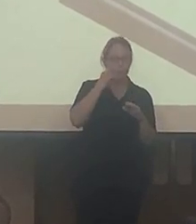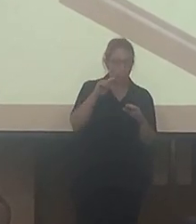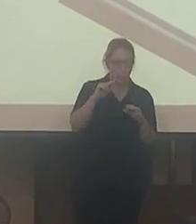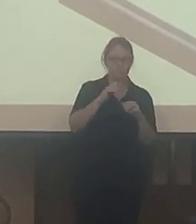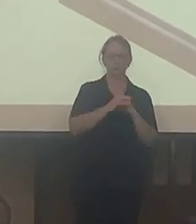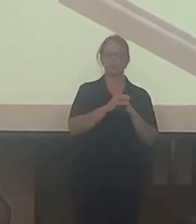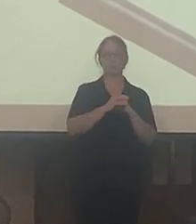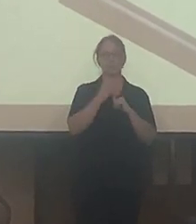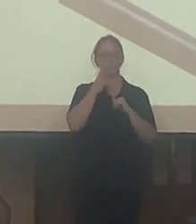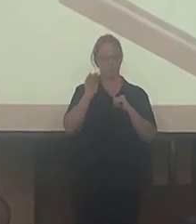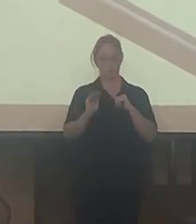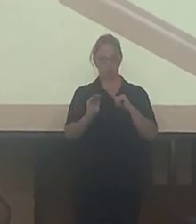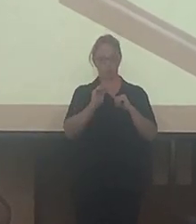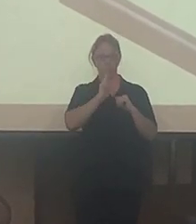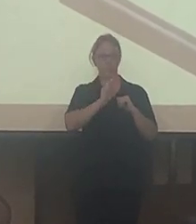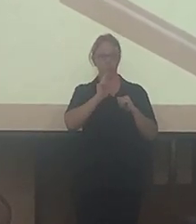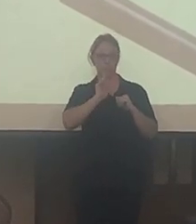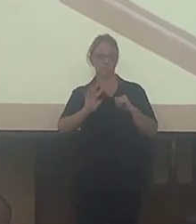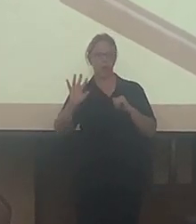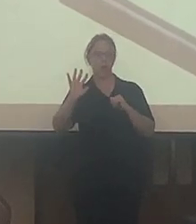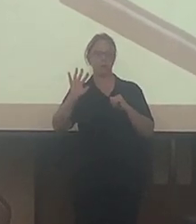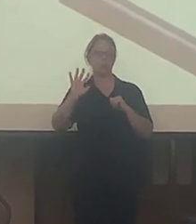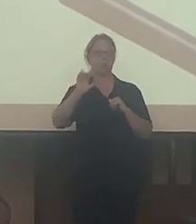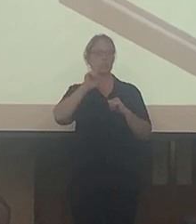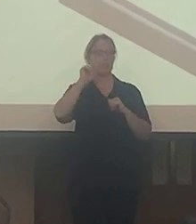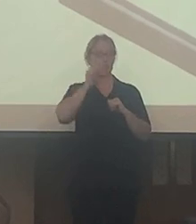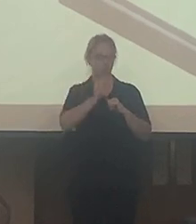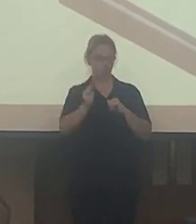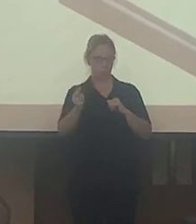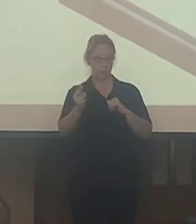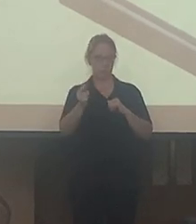for children who are ages three to five who are deaf or hard of hearing so in your bowl here